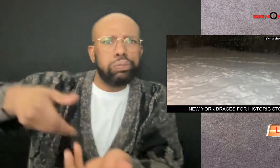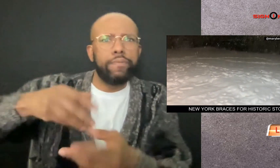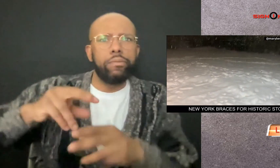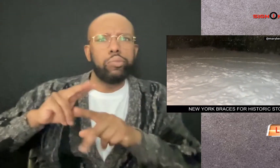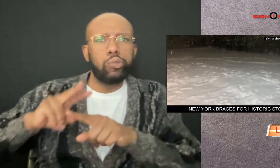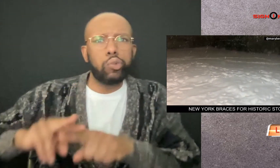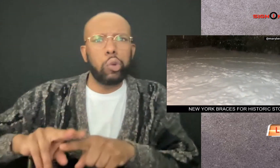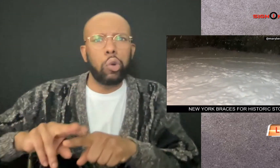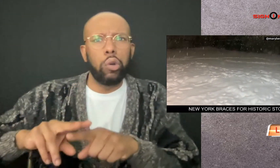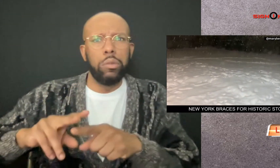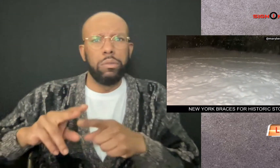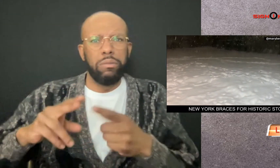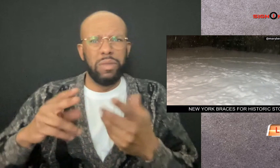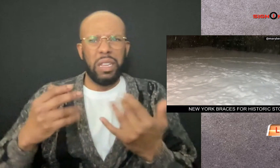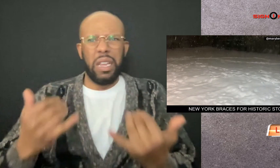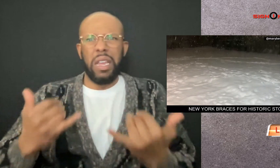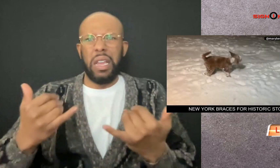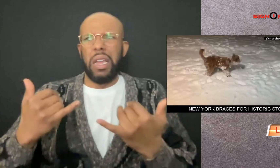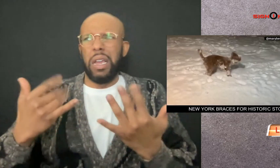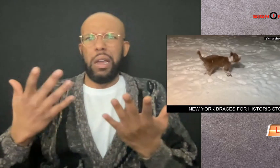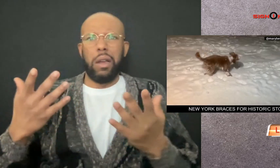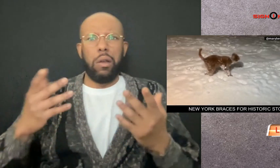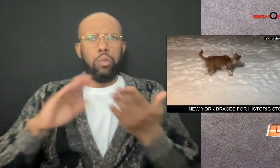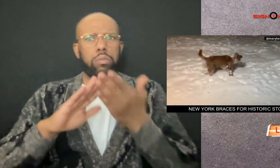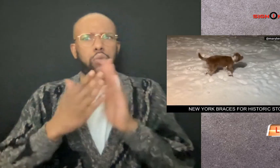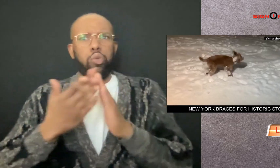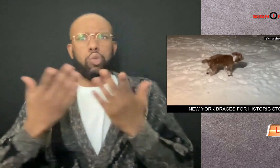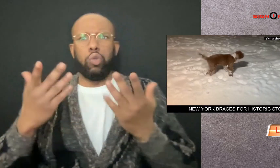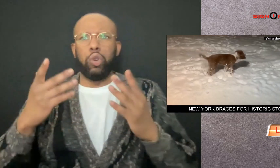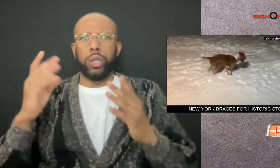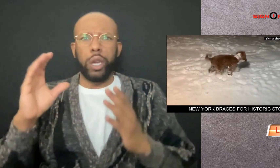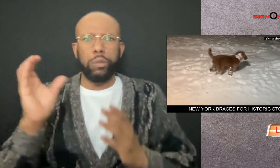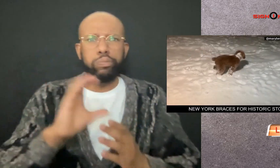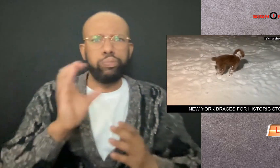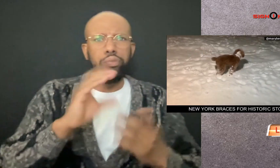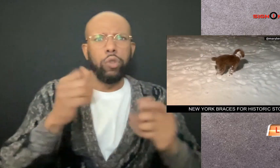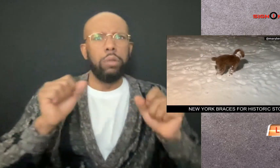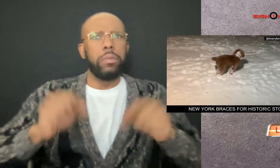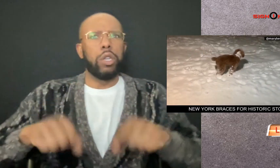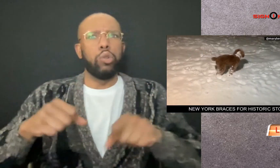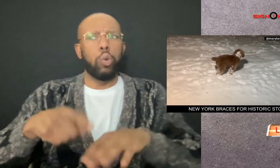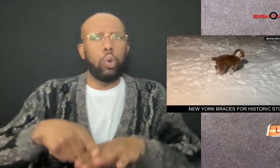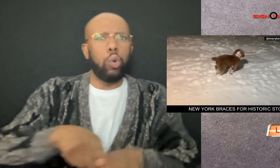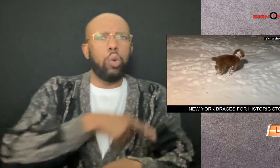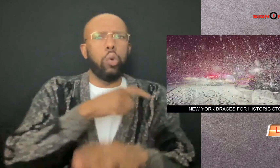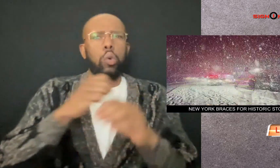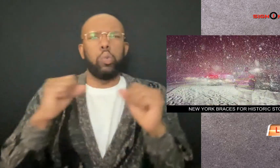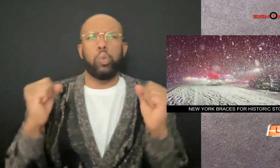are all on standby as communities hunker down for a potentially long and cold weekend